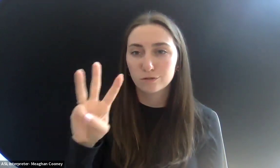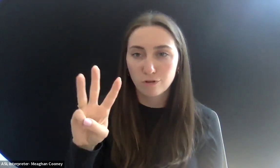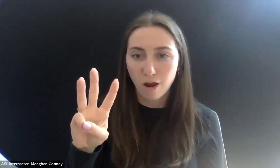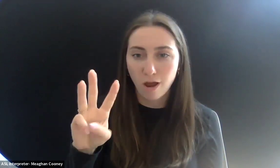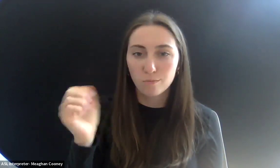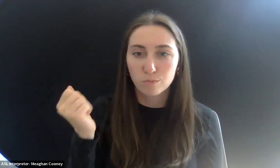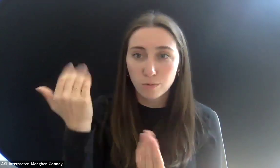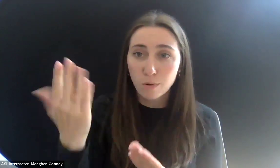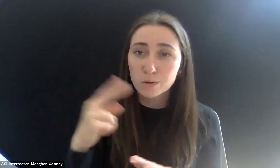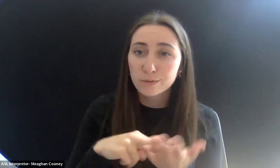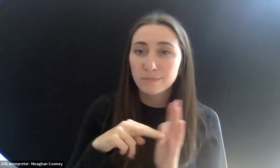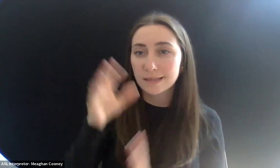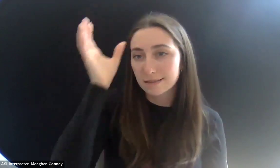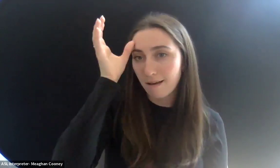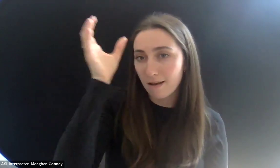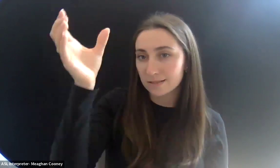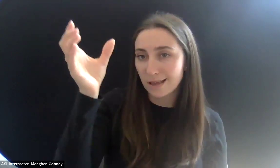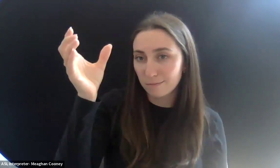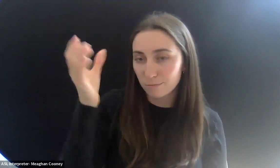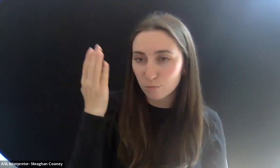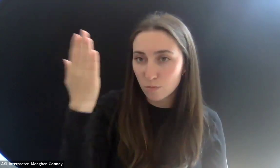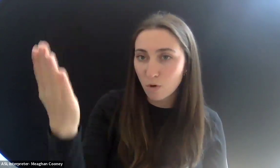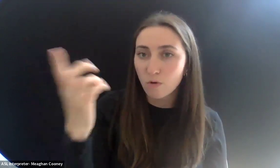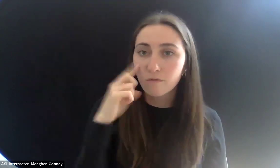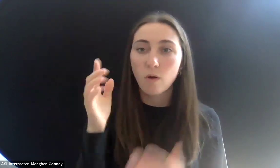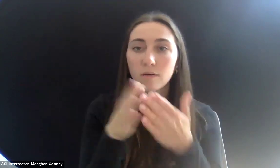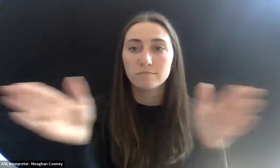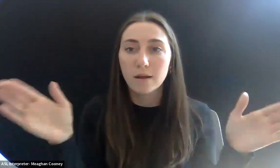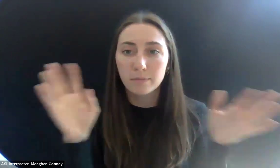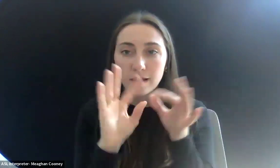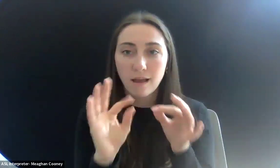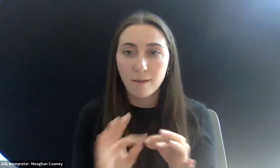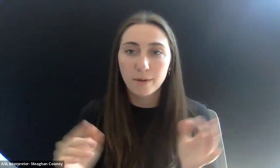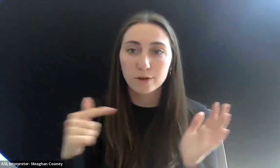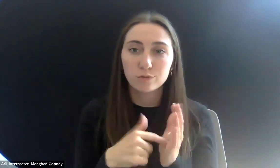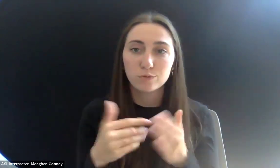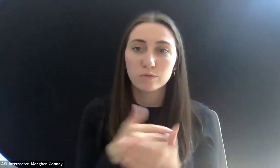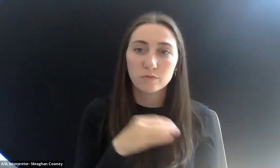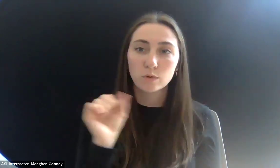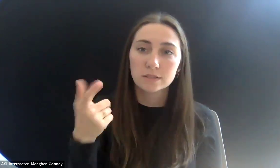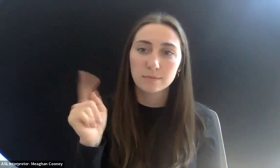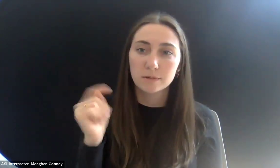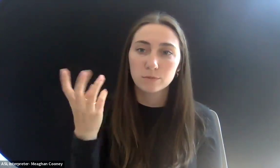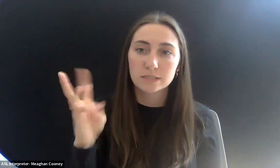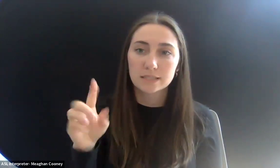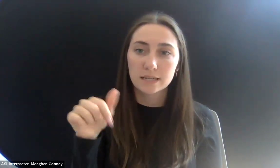which is a conceptual proposal for public comment, which is due by September 16th of 2024.